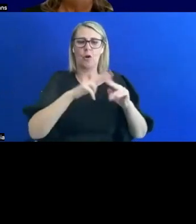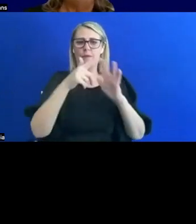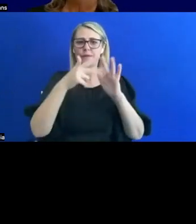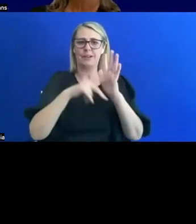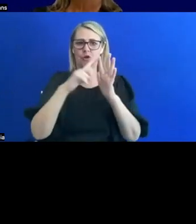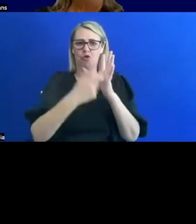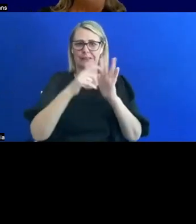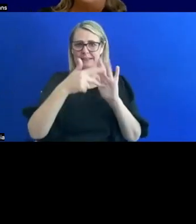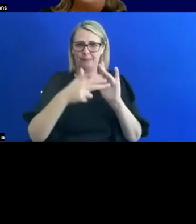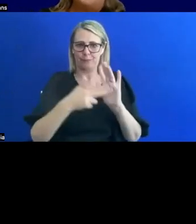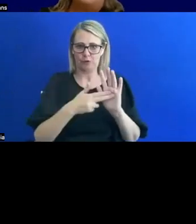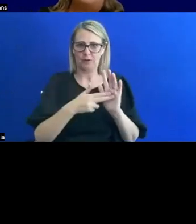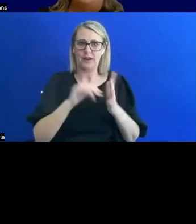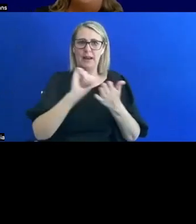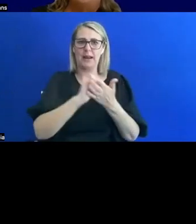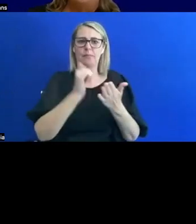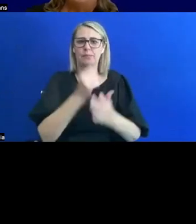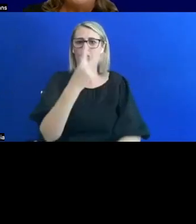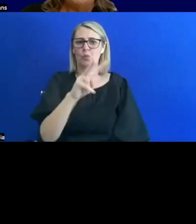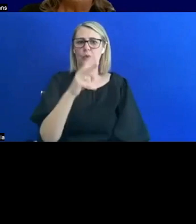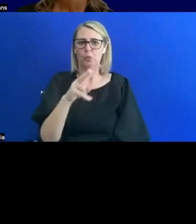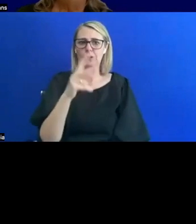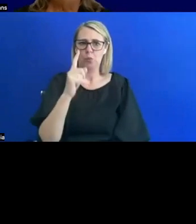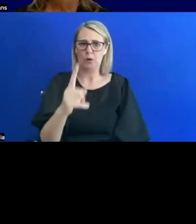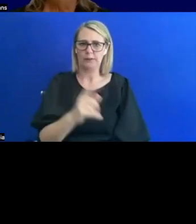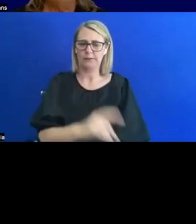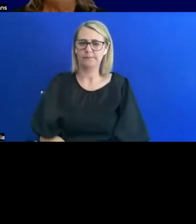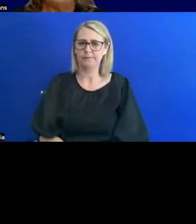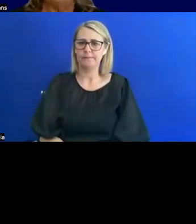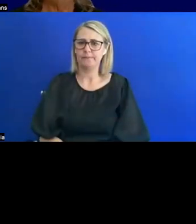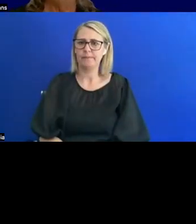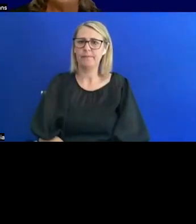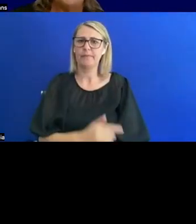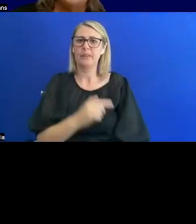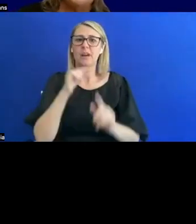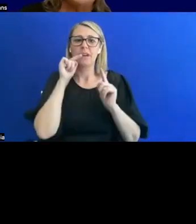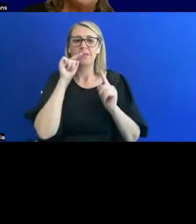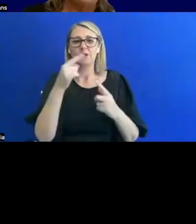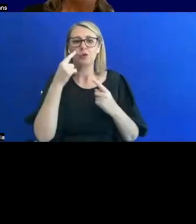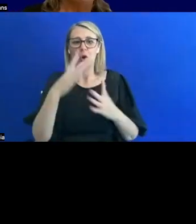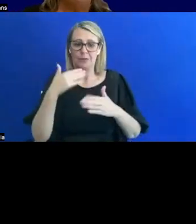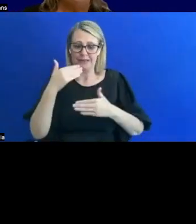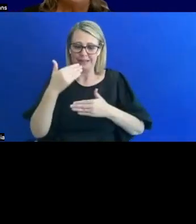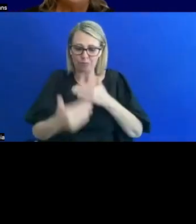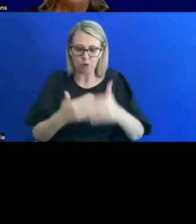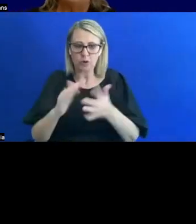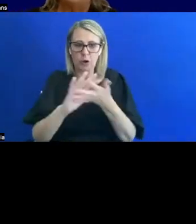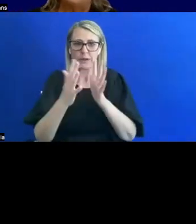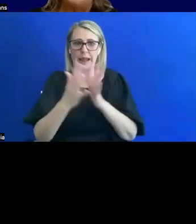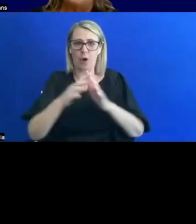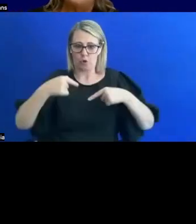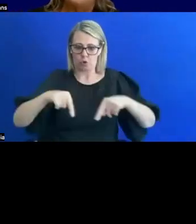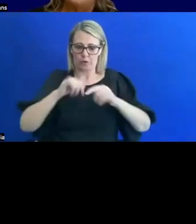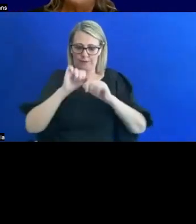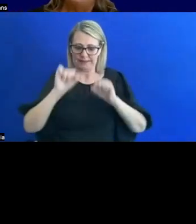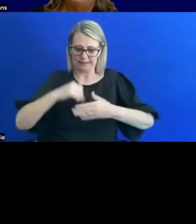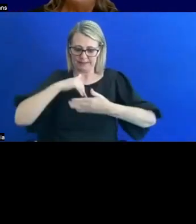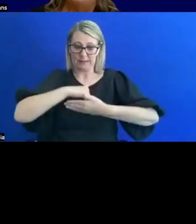published in 2021. Interoception is defined as the process of how the nervous system senses,